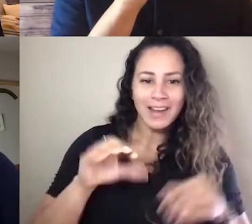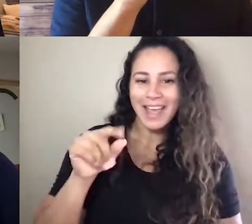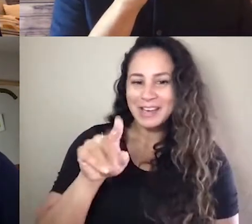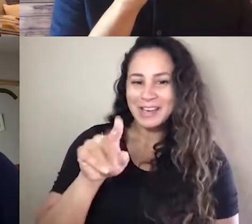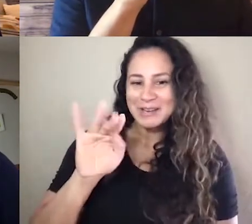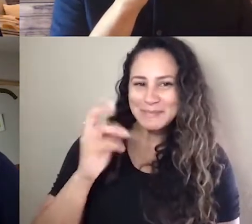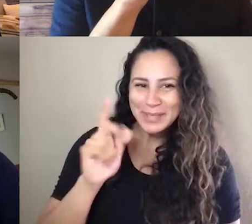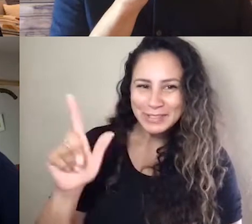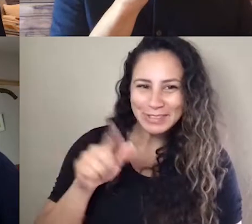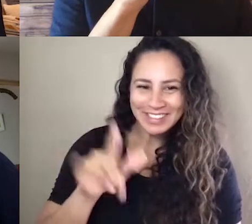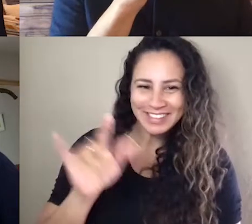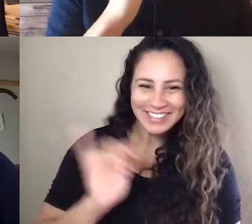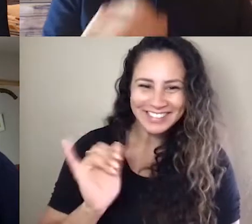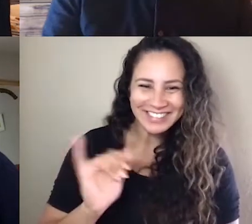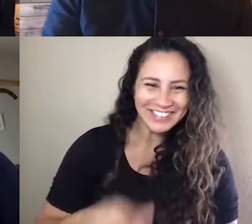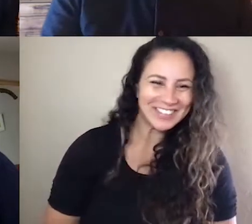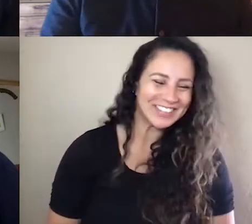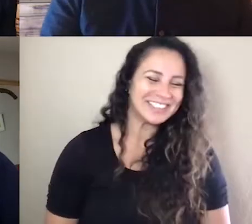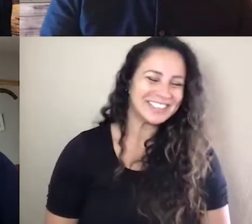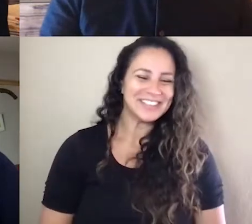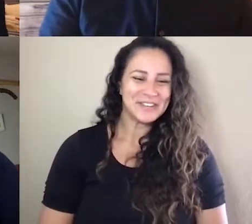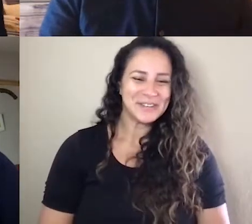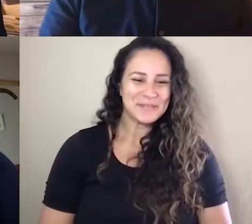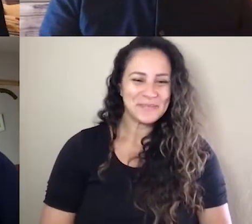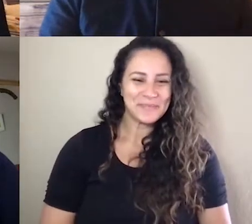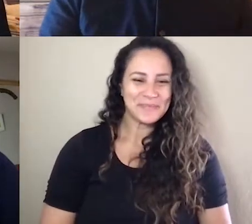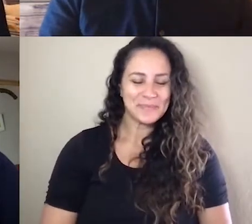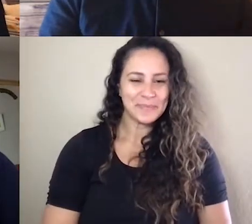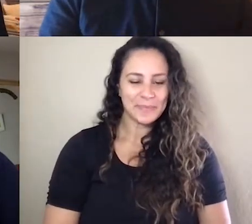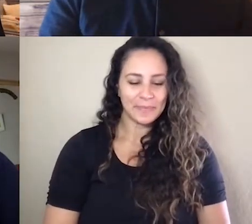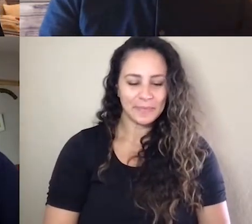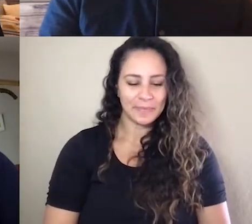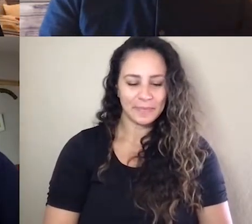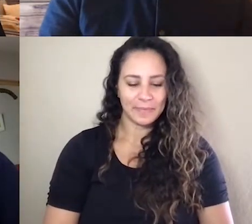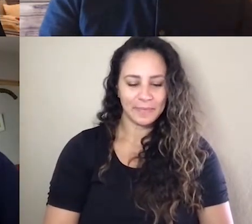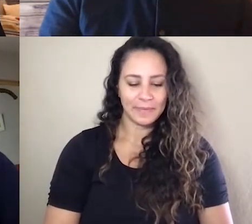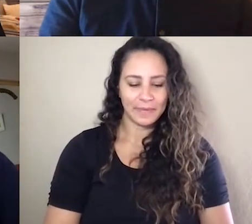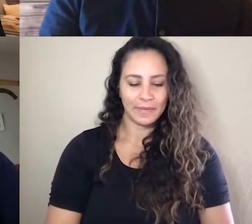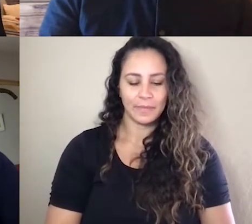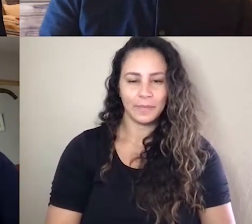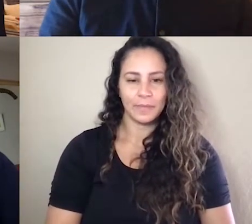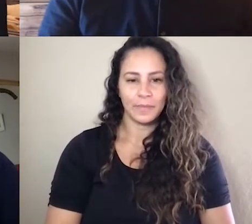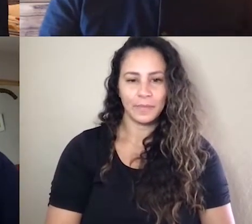WHERE THAT LINE IS DRAWN? MITCHELL YOU WANT TO GO FIRST?